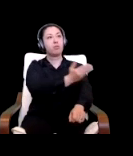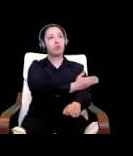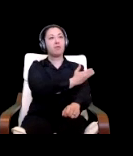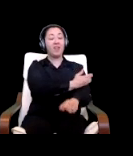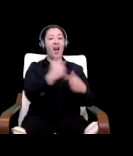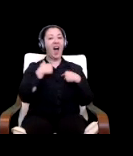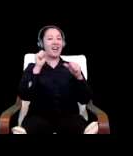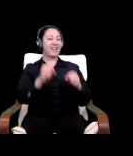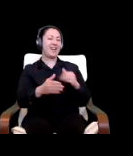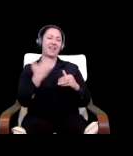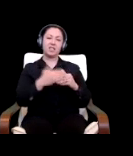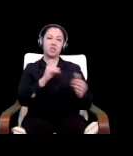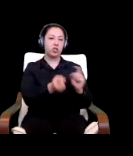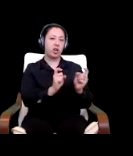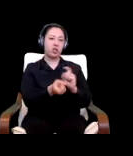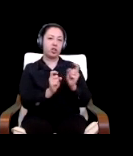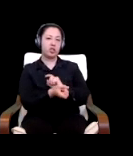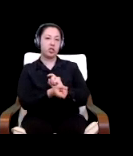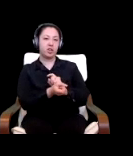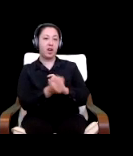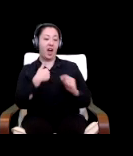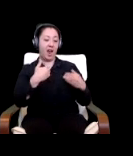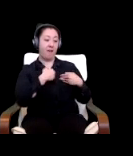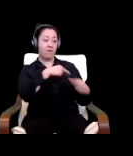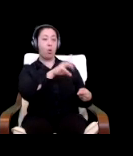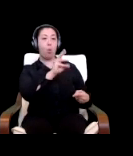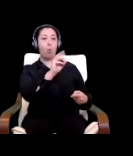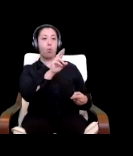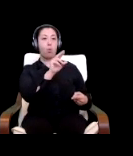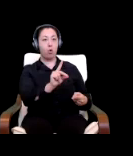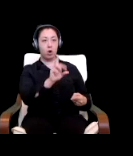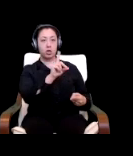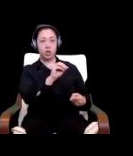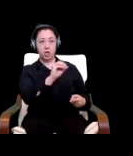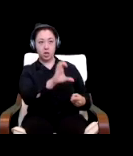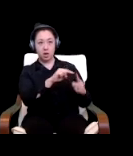so I will add a mobility assessment after this. I think that is a great idea.